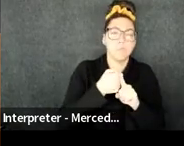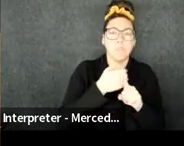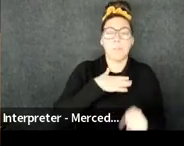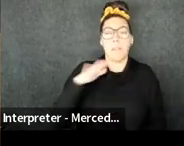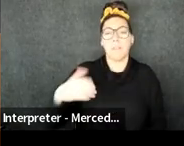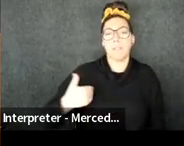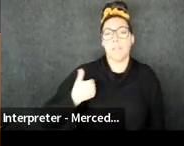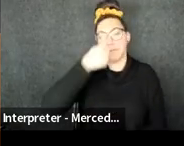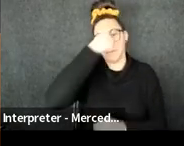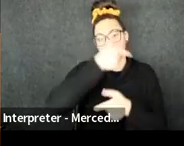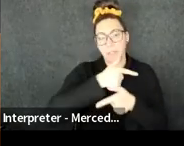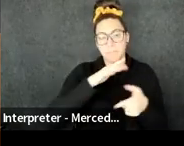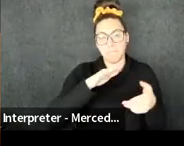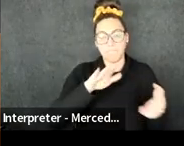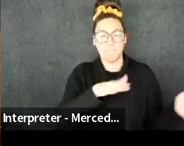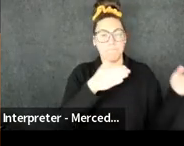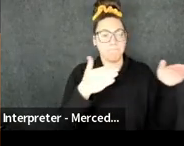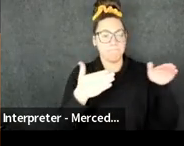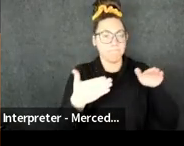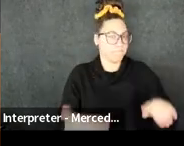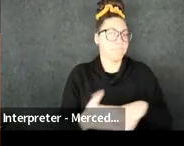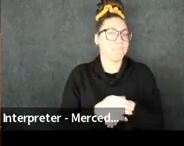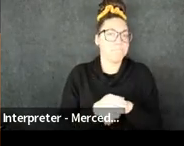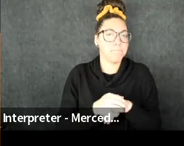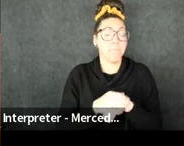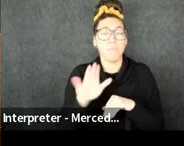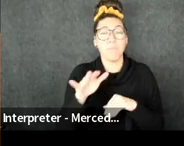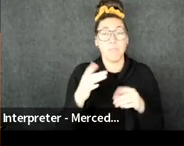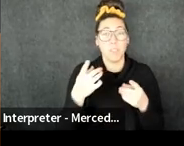during that spring semester. I took academic leave for a year.